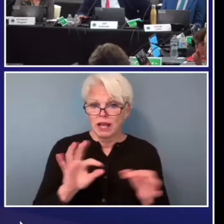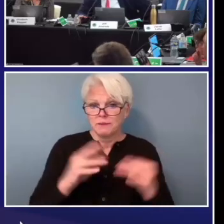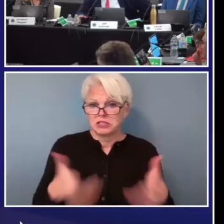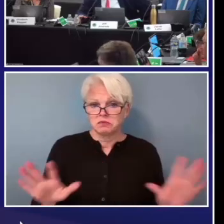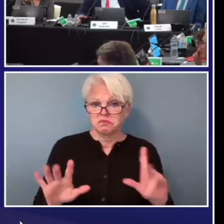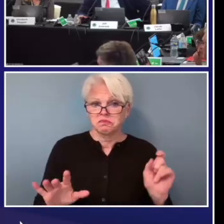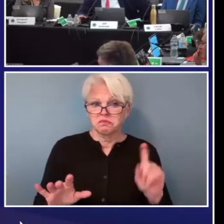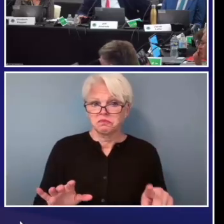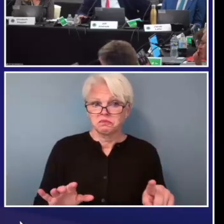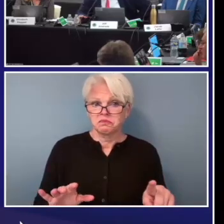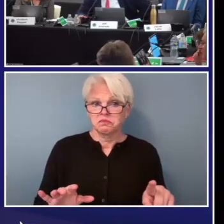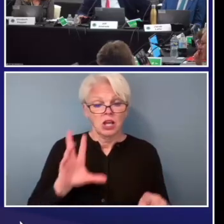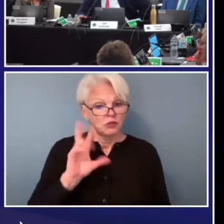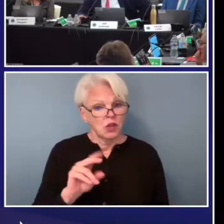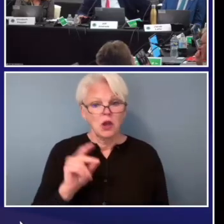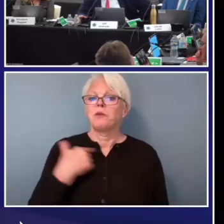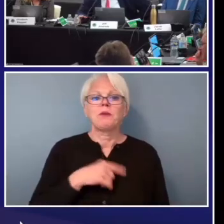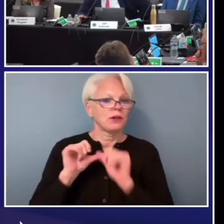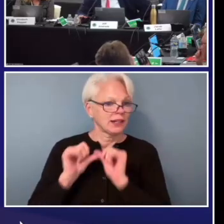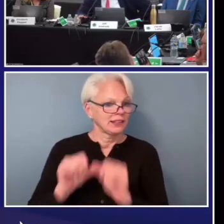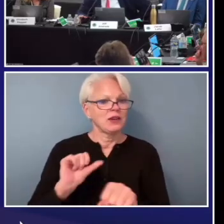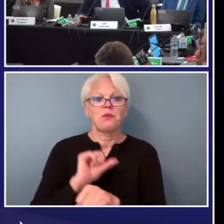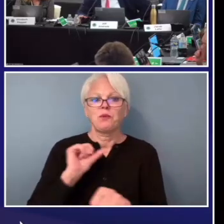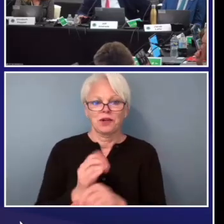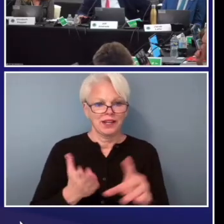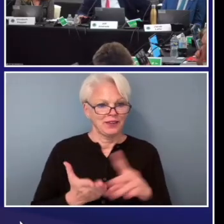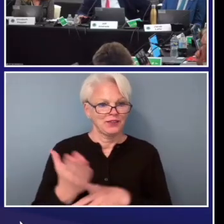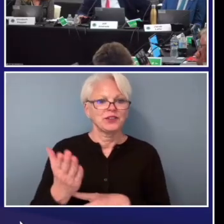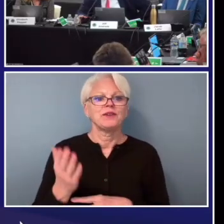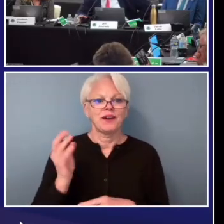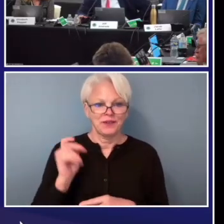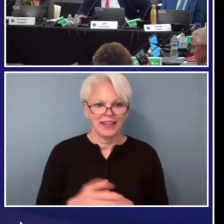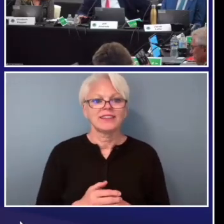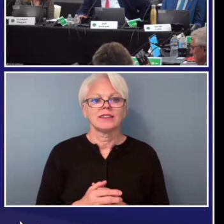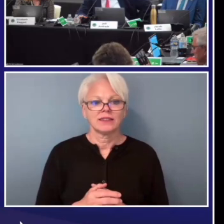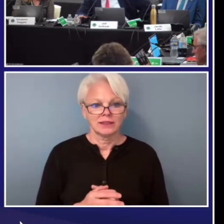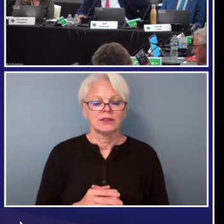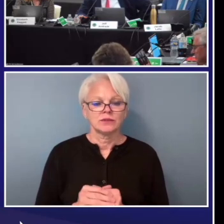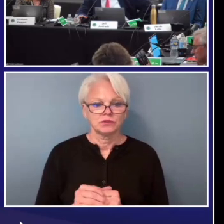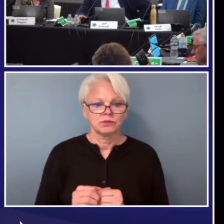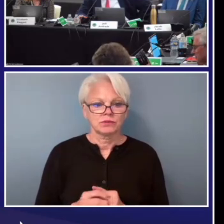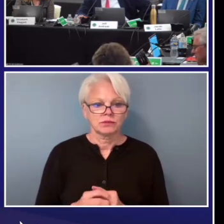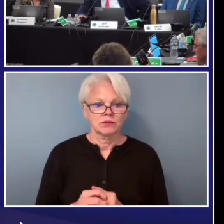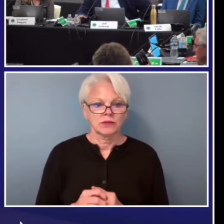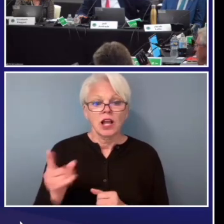No, it's not. We're going to continue working our way through. Okay. Uh, just, just let me know where you are,